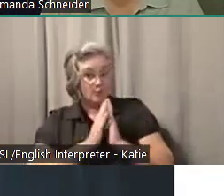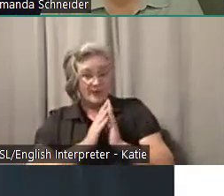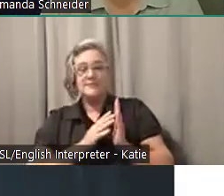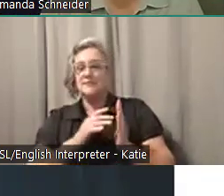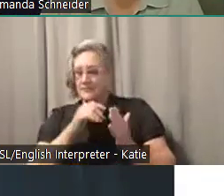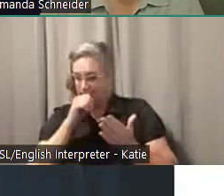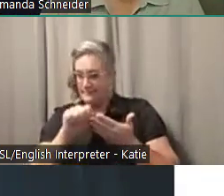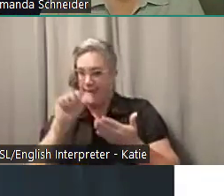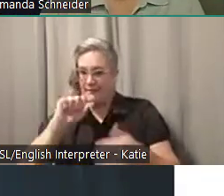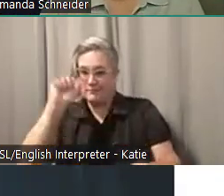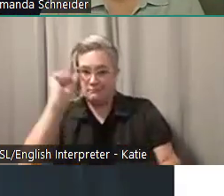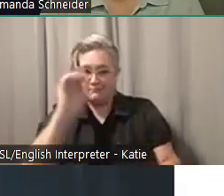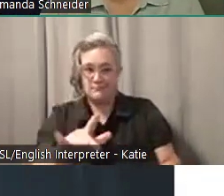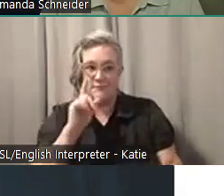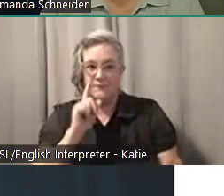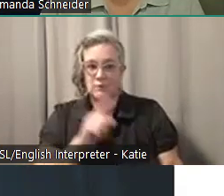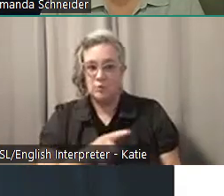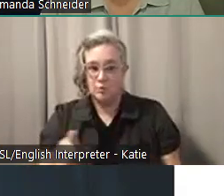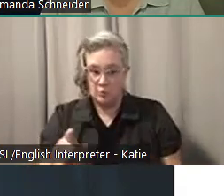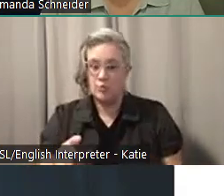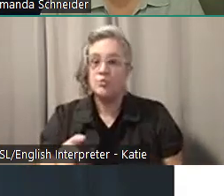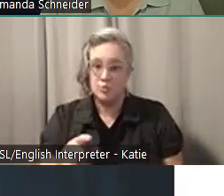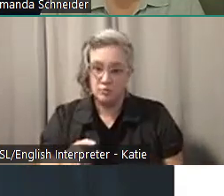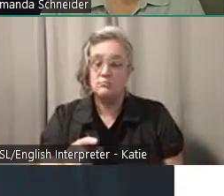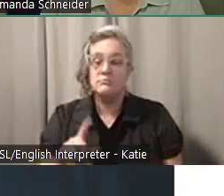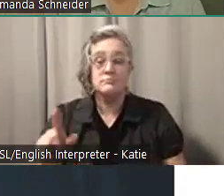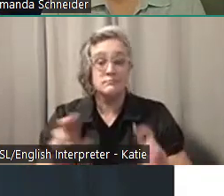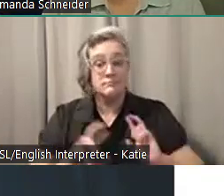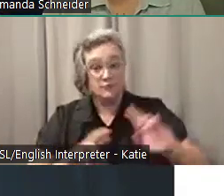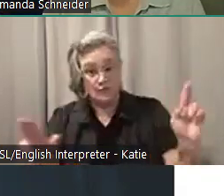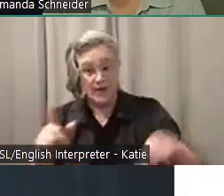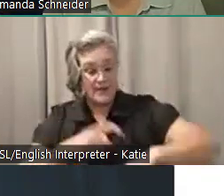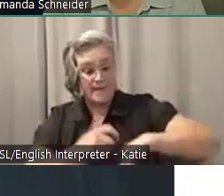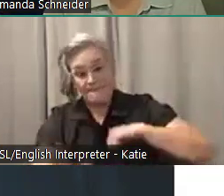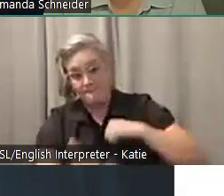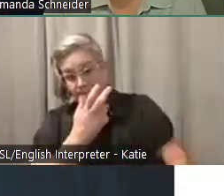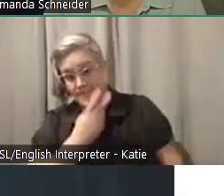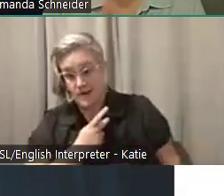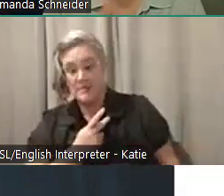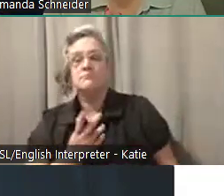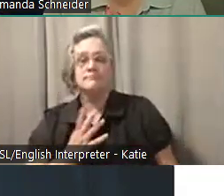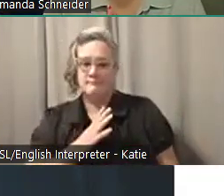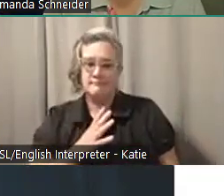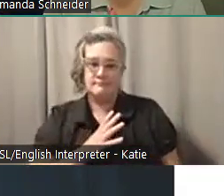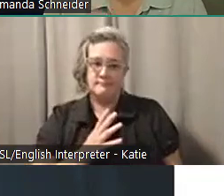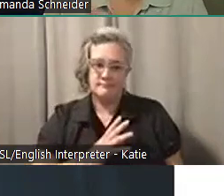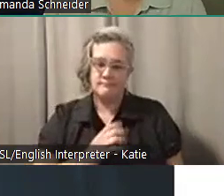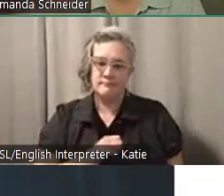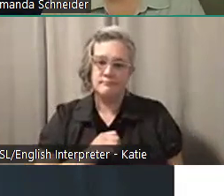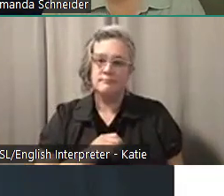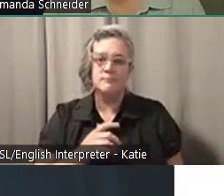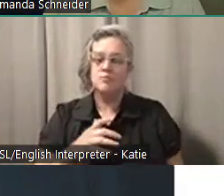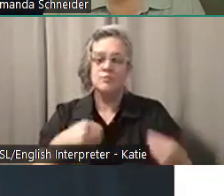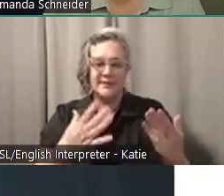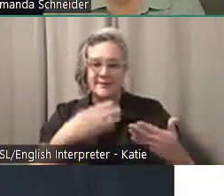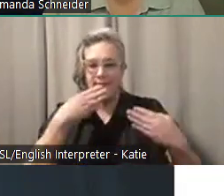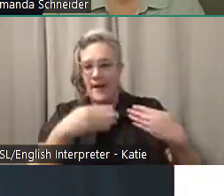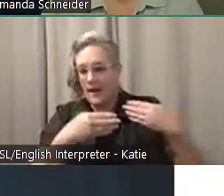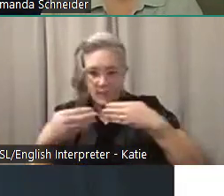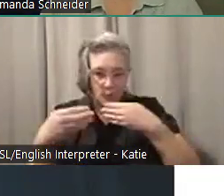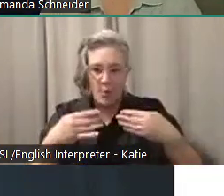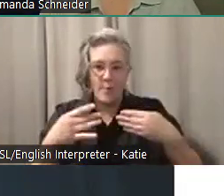the materials to you, and then when it's time to return them, um, we provide the envelope and mailing instructions to return, um, the books.